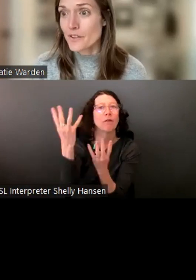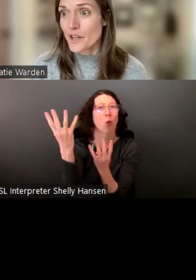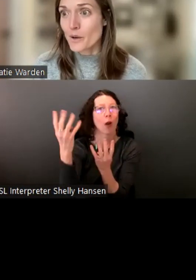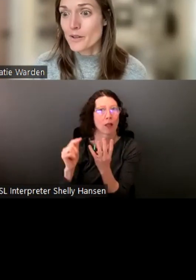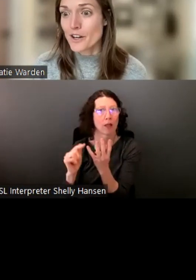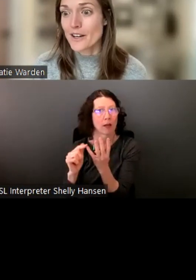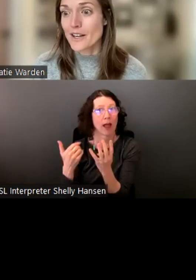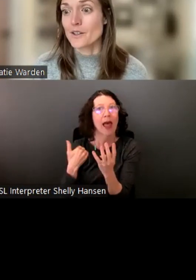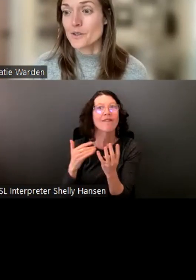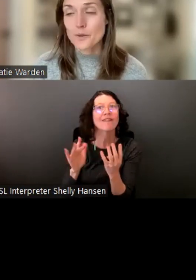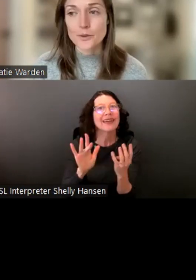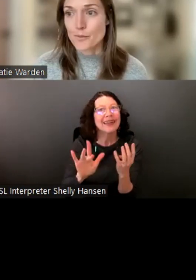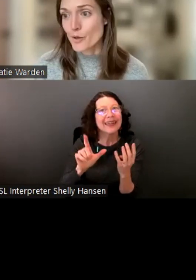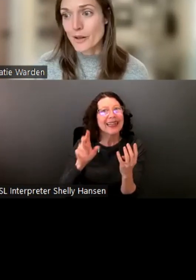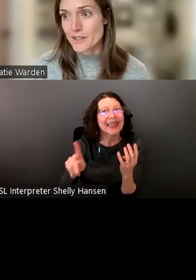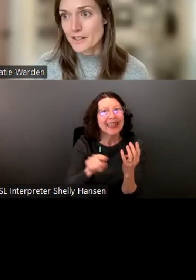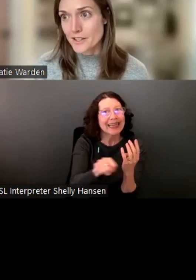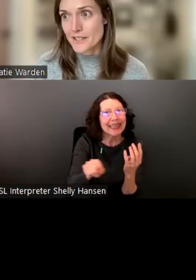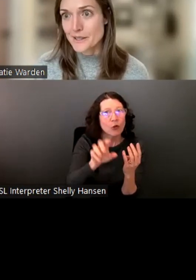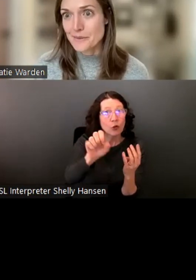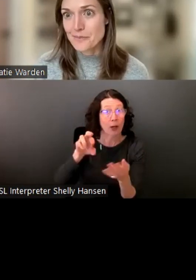for that webinar and also learn more about the series.